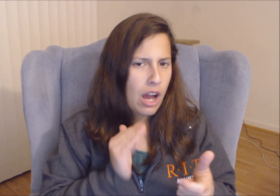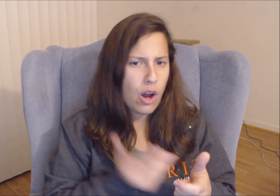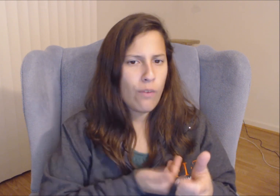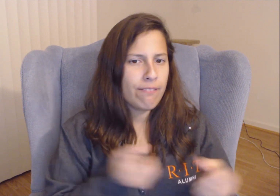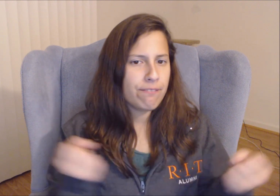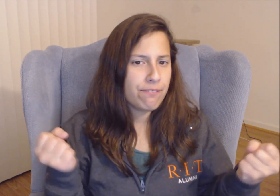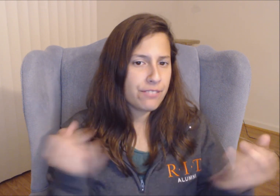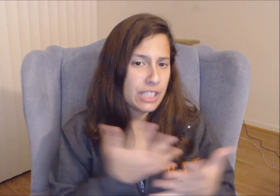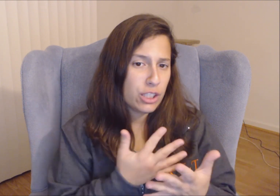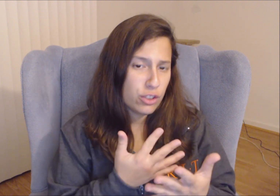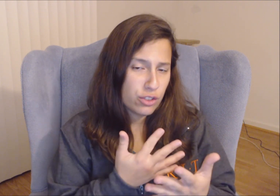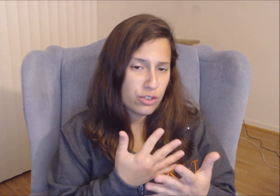That is our current fear.